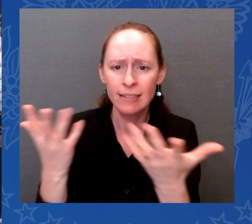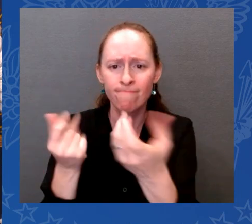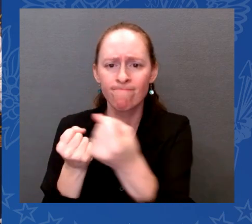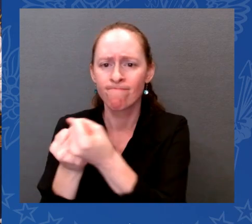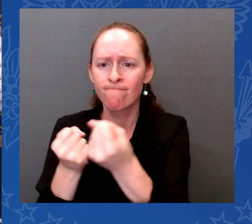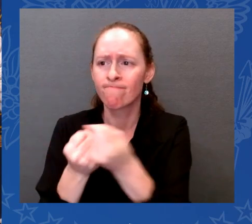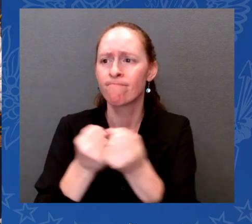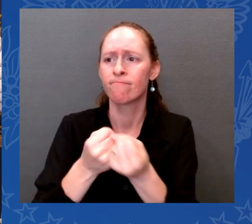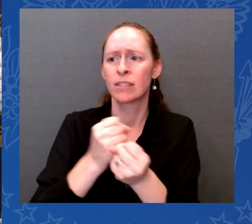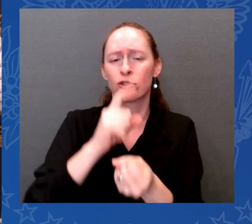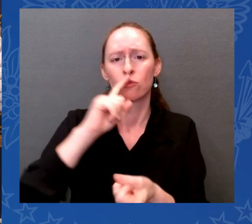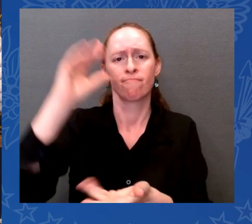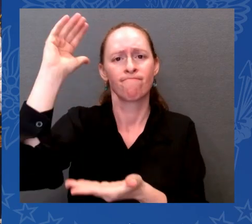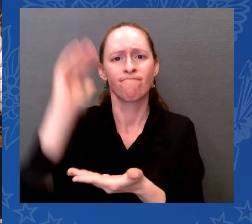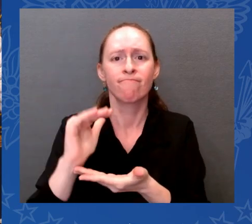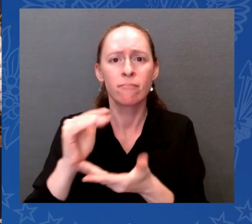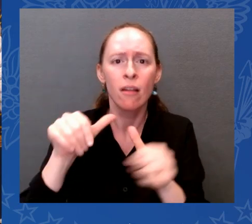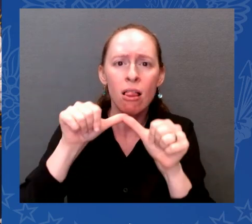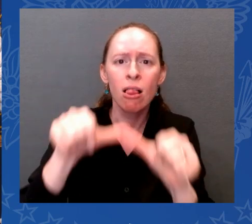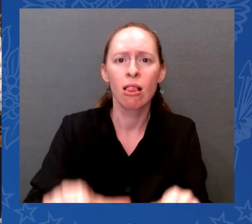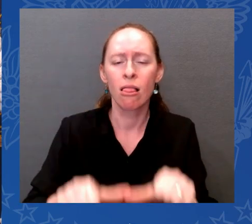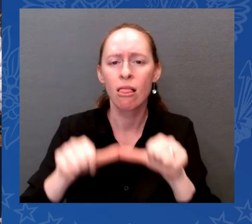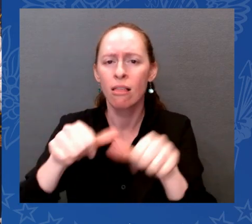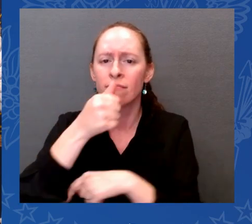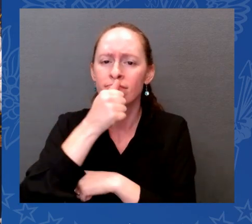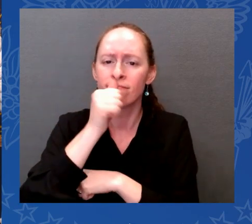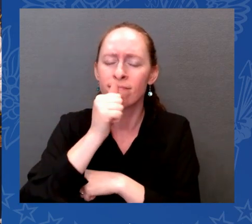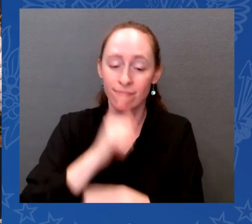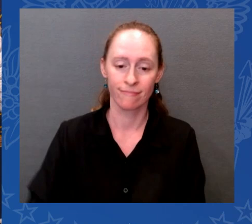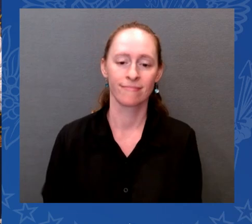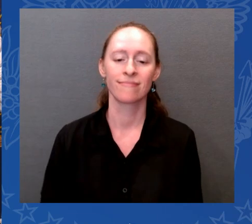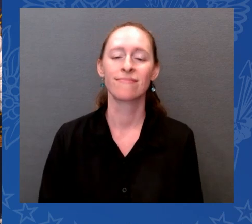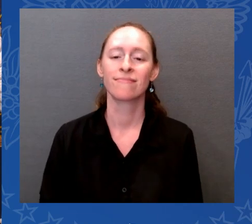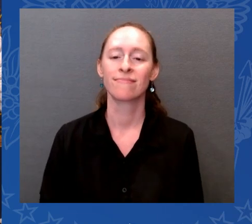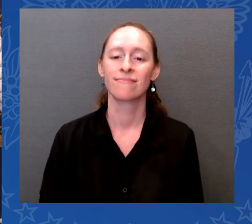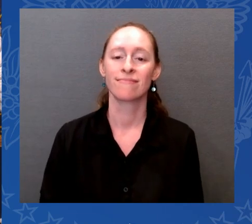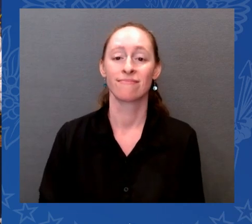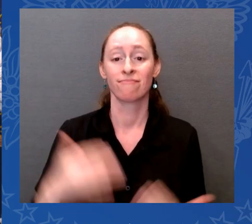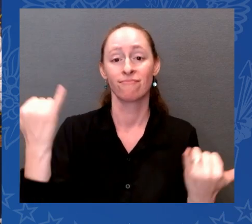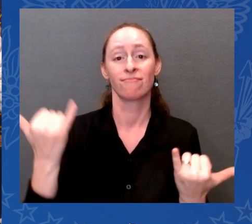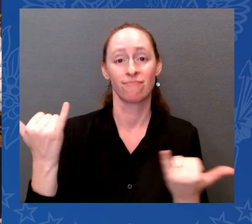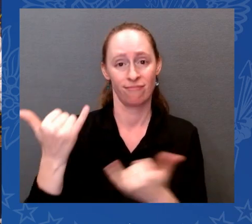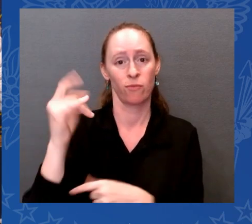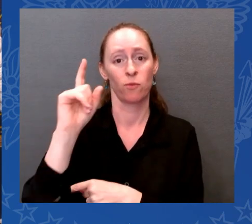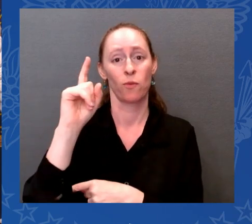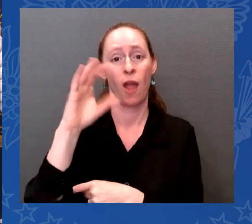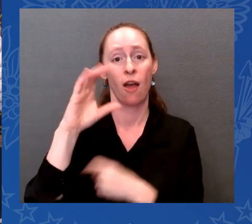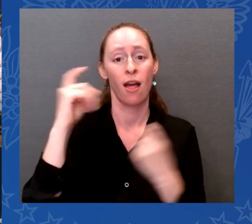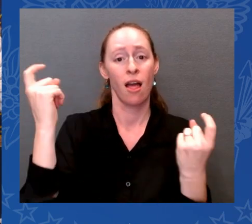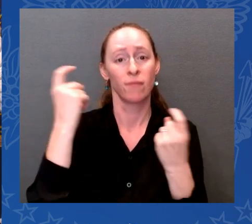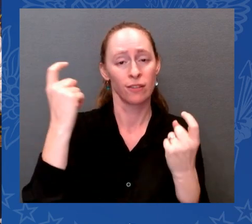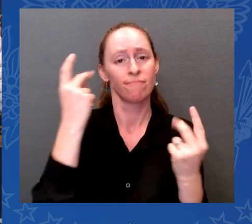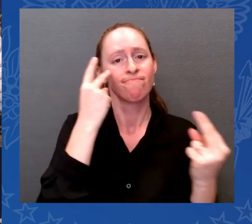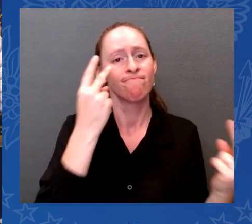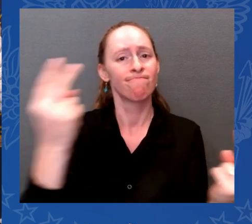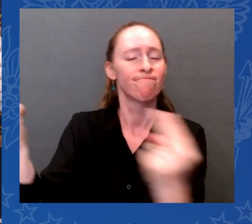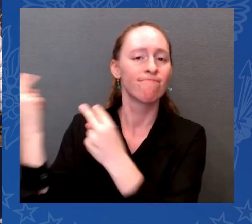it's the 100th anniversary of Fire Prevention Week. And the landmark legislation I've signed into law includes historic investments